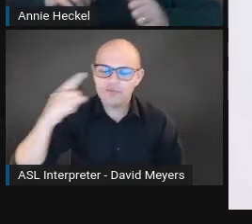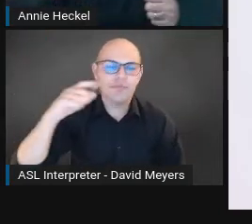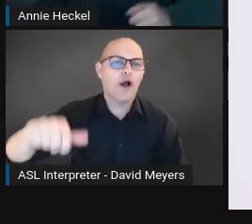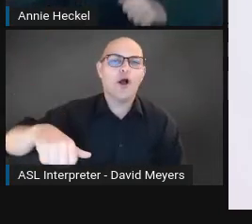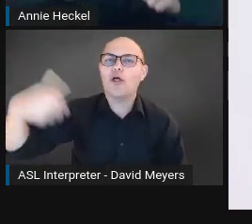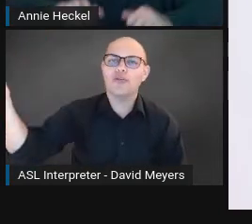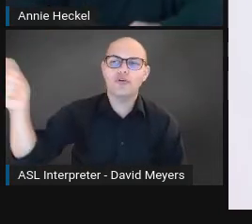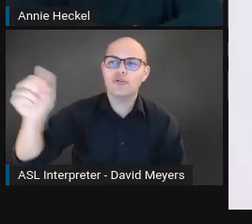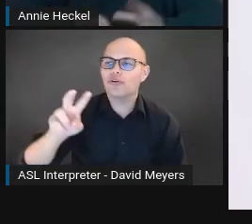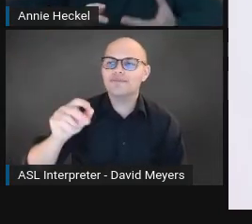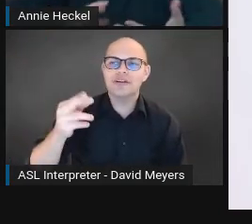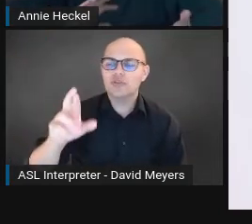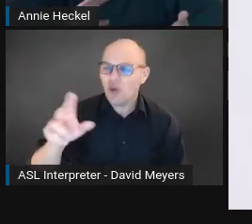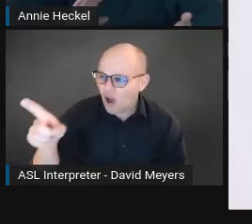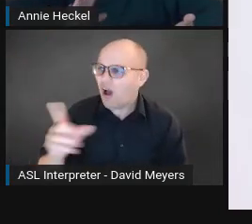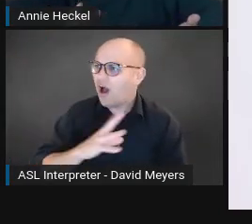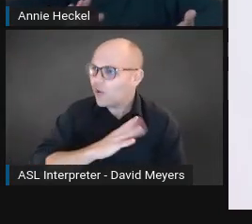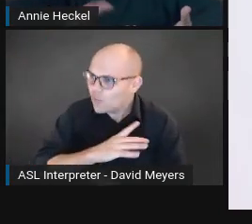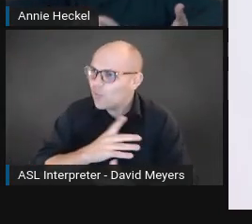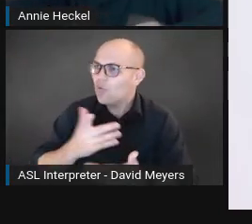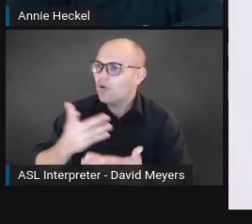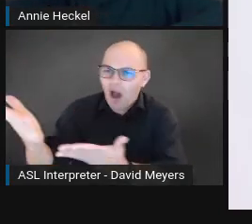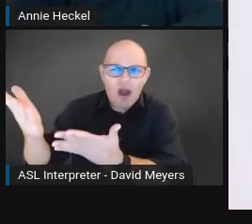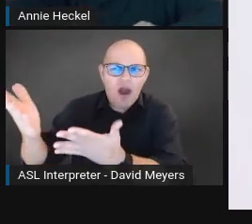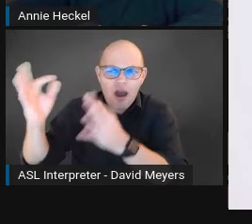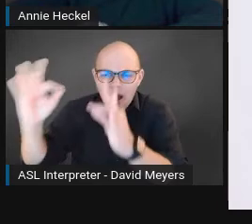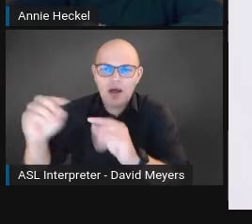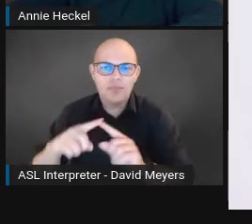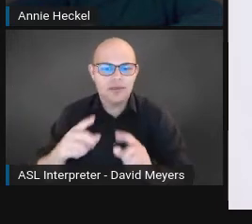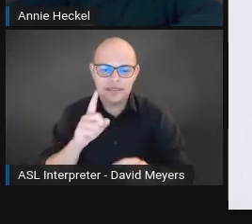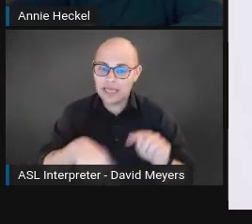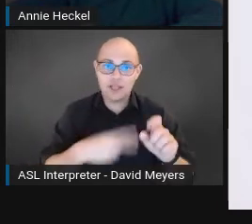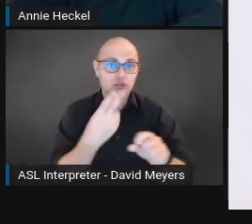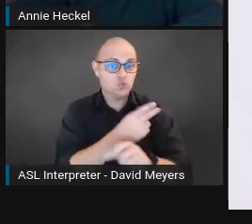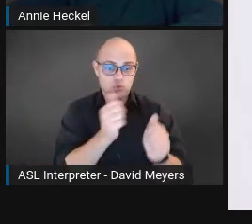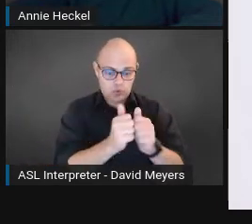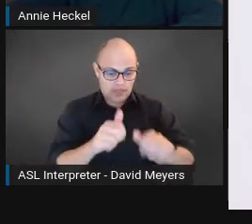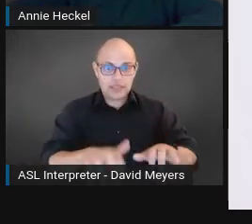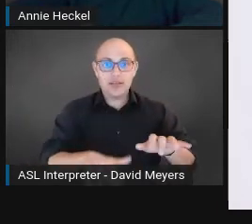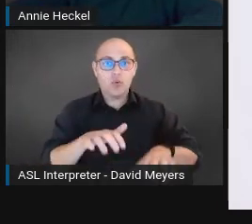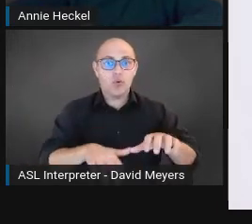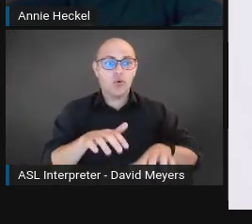"This is so cool," but it's they're not keyboard accessible,